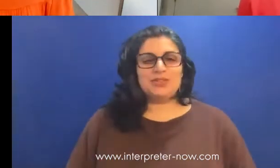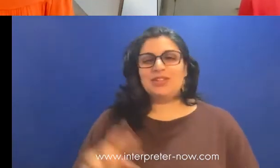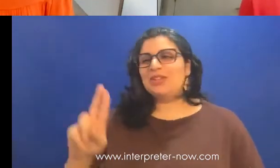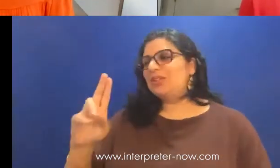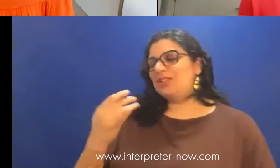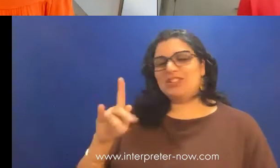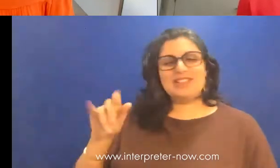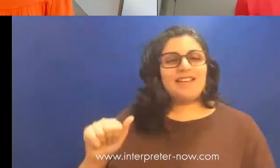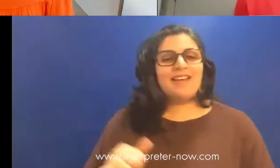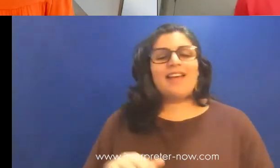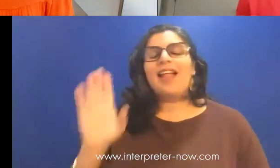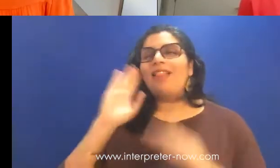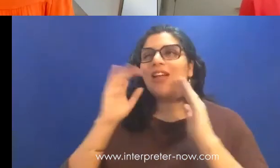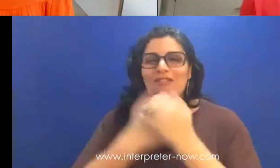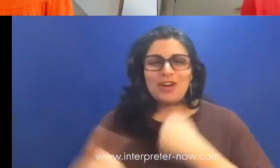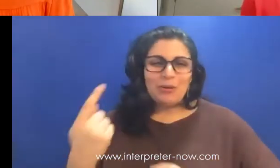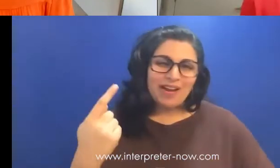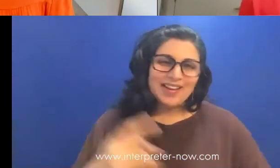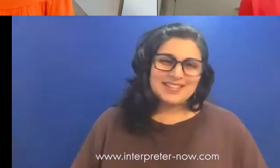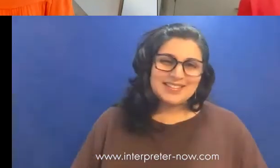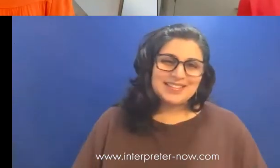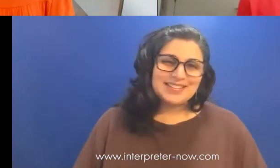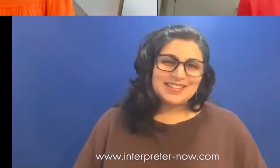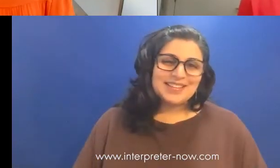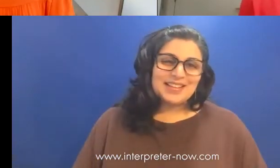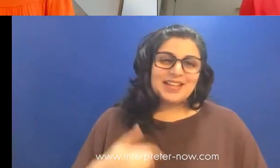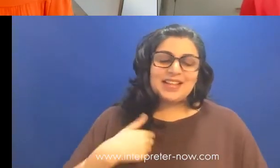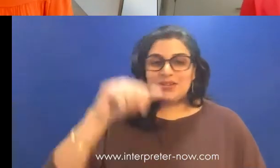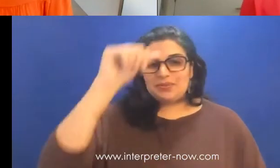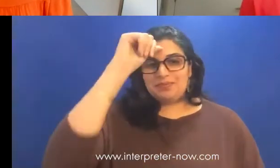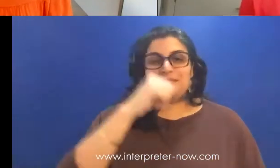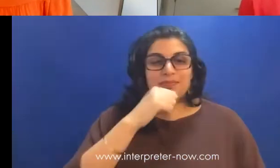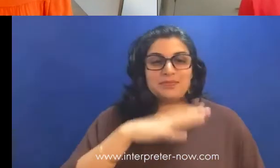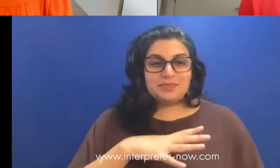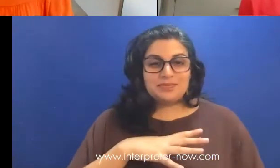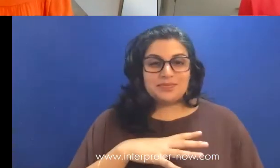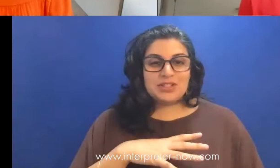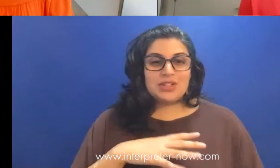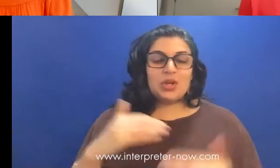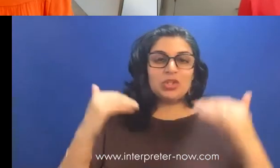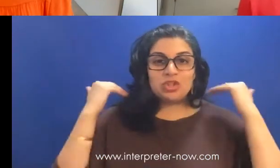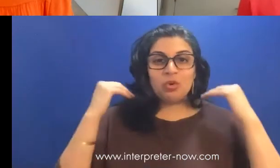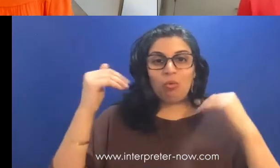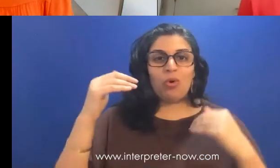Hi, everyone. I'm Ruchika Tulshyan. I am an Indian woman with short, brown, reddish hair.